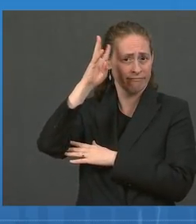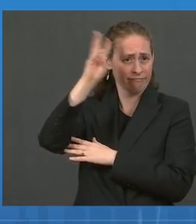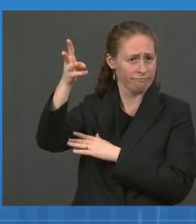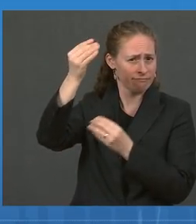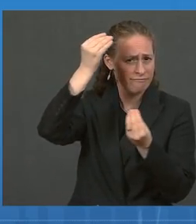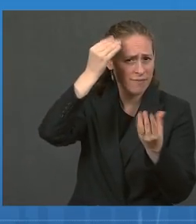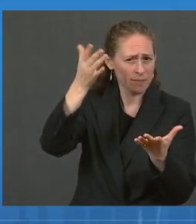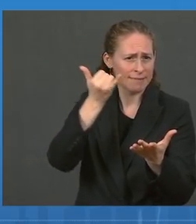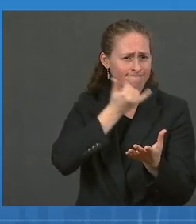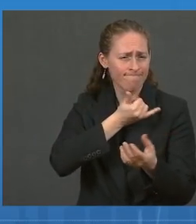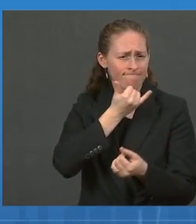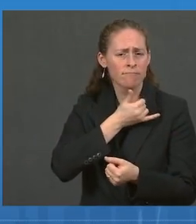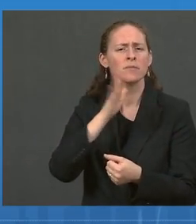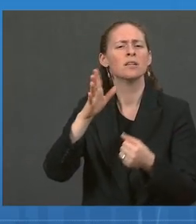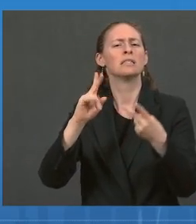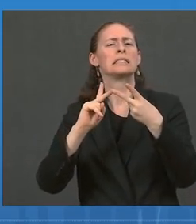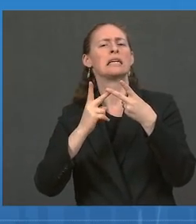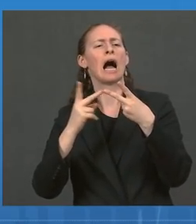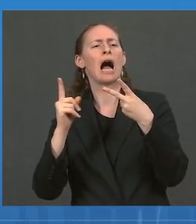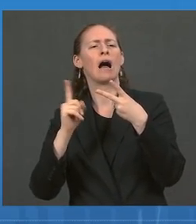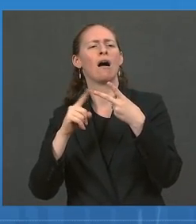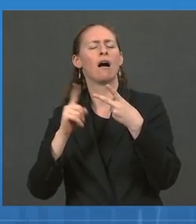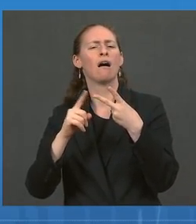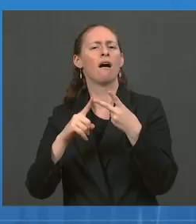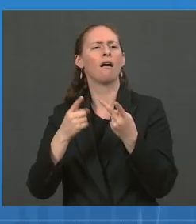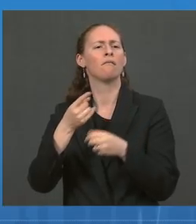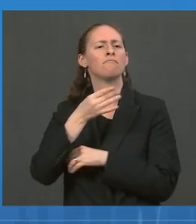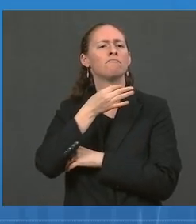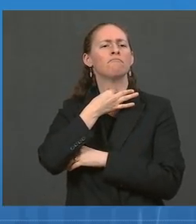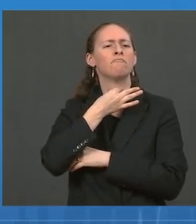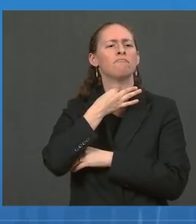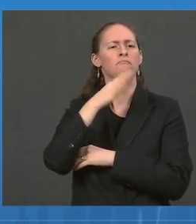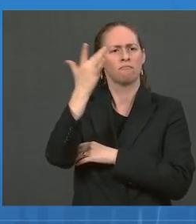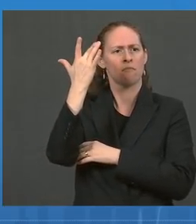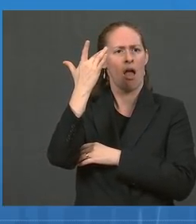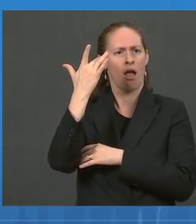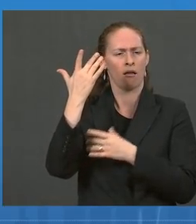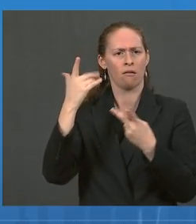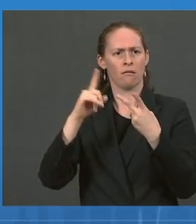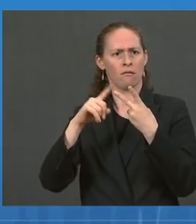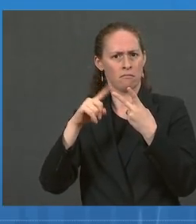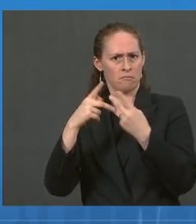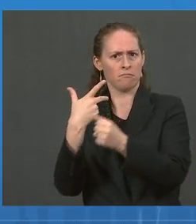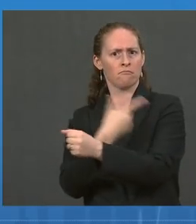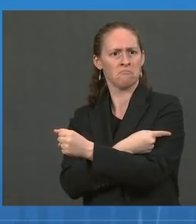Can you talk a bit more about why the vaccines are safe for pregnant women? I've seen some studies and heard some of you talk about this,